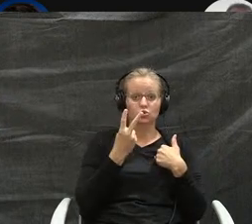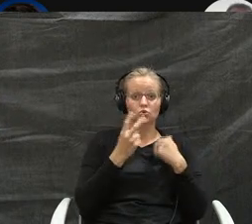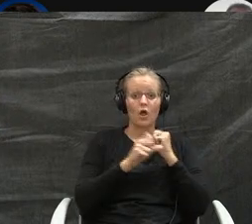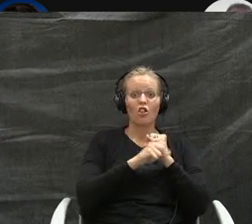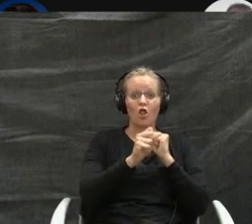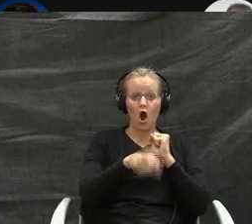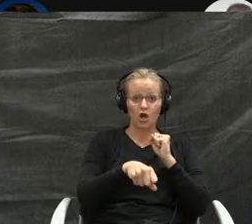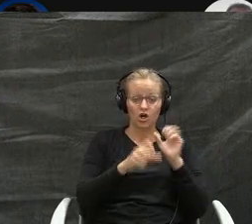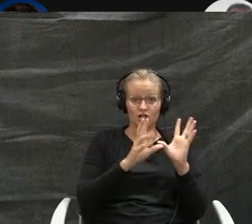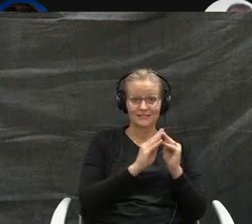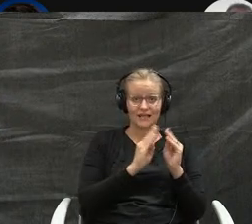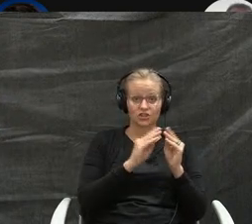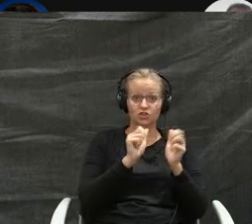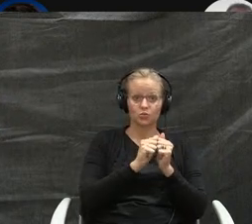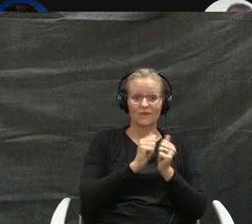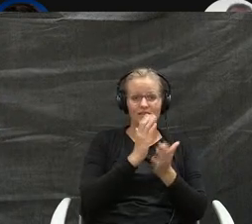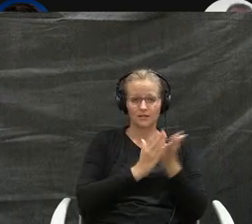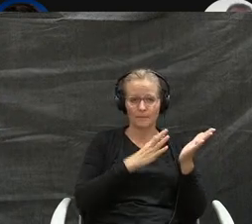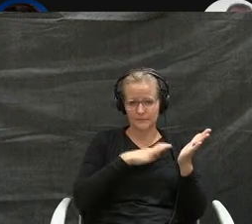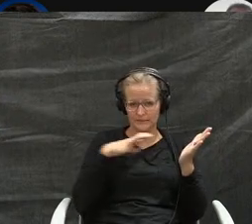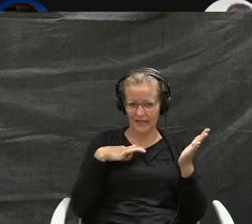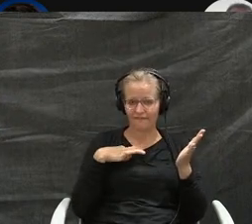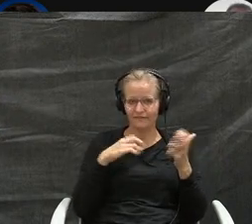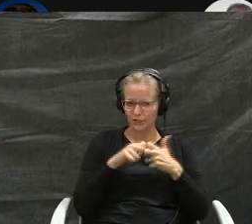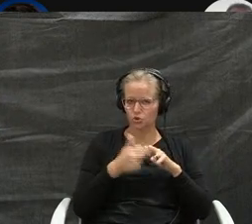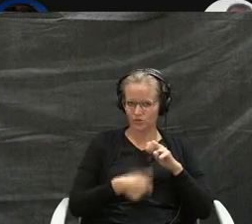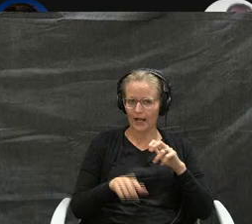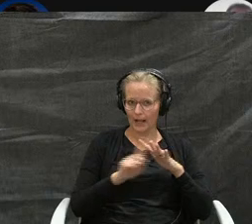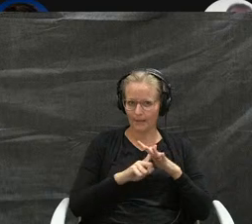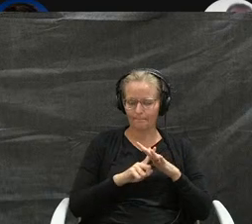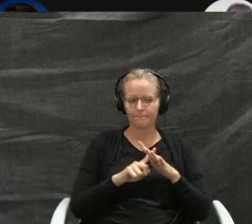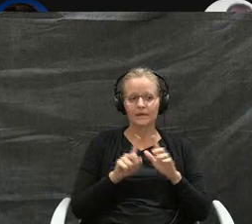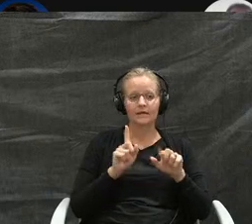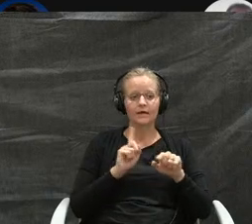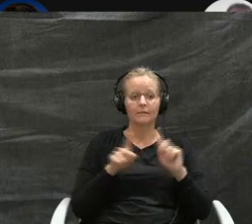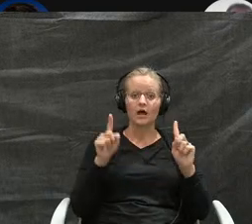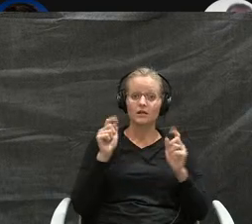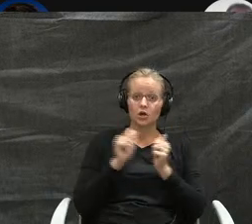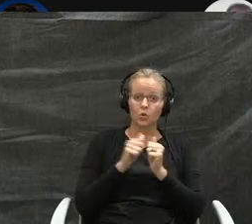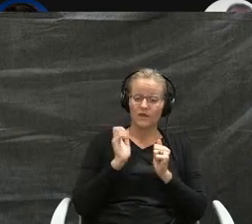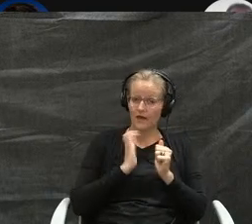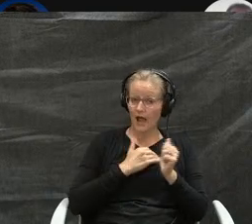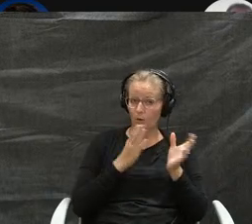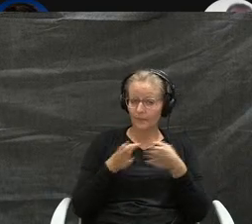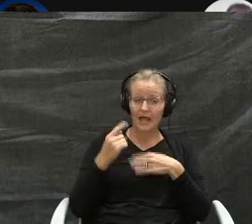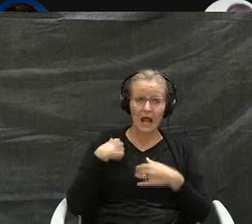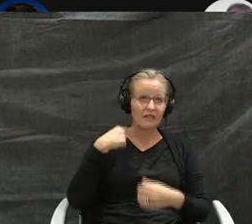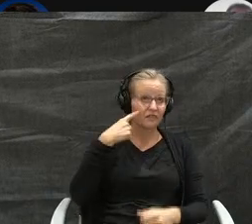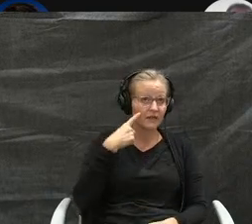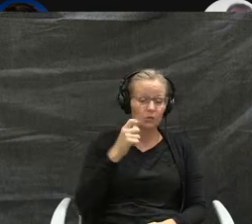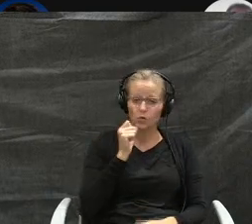staffing implications. With this plan there would not be significant staffing implications. And they're becoming planning time in the